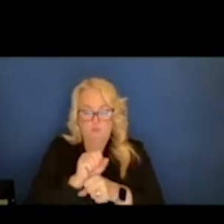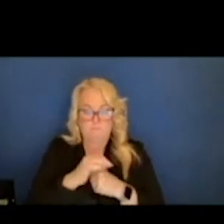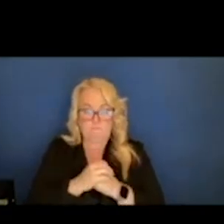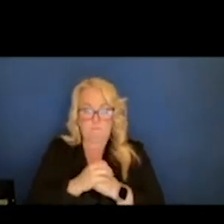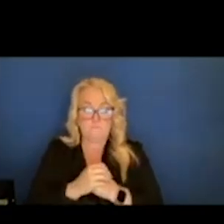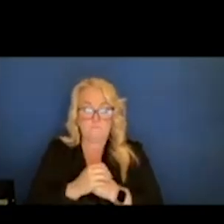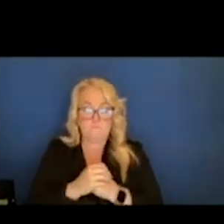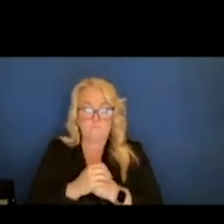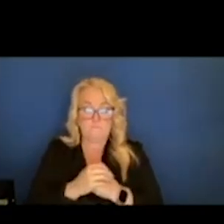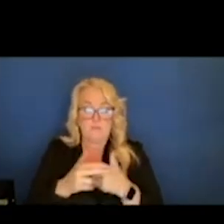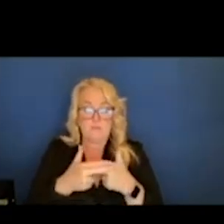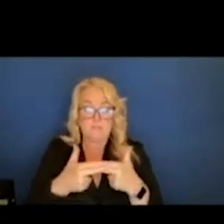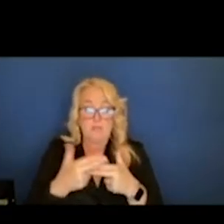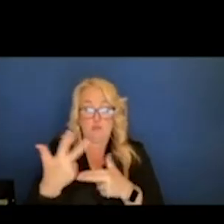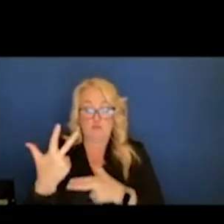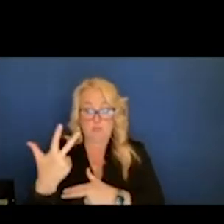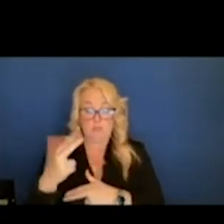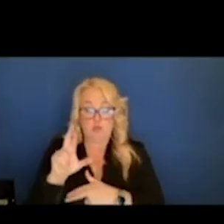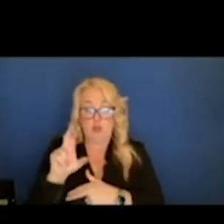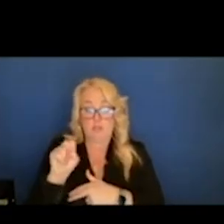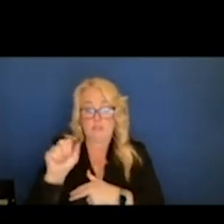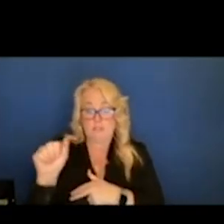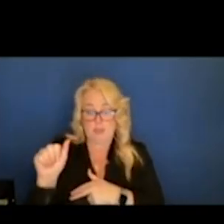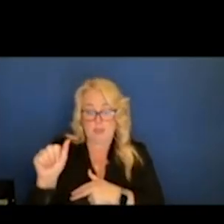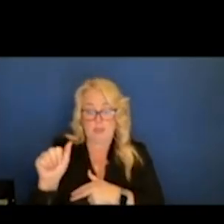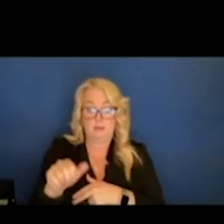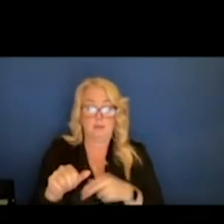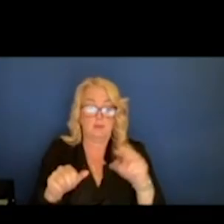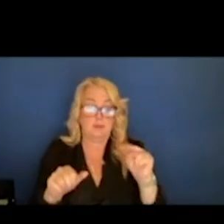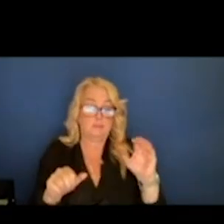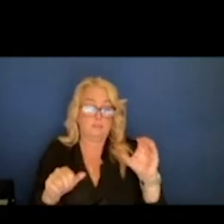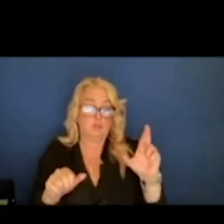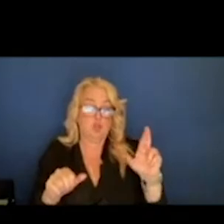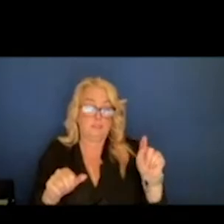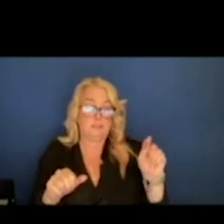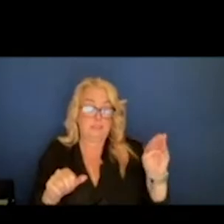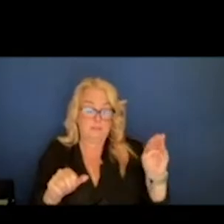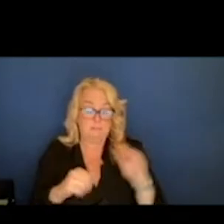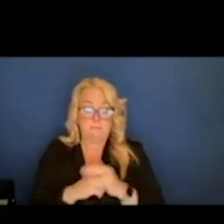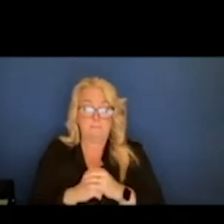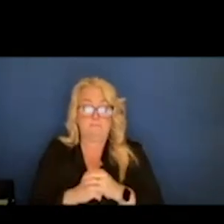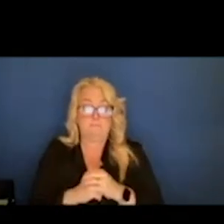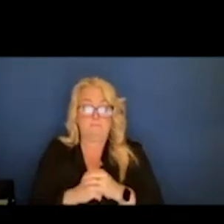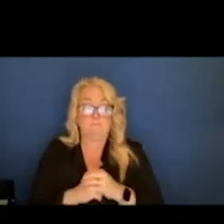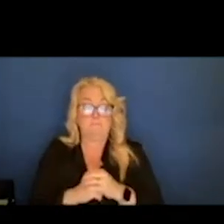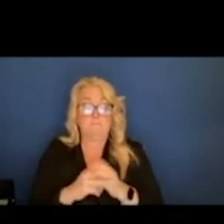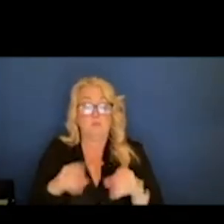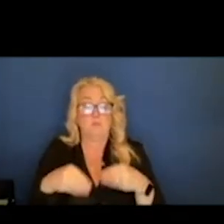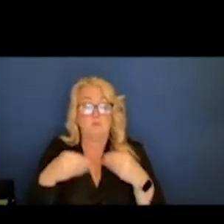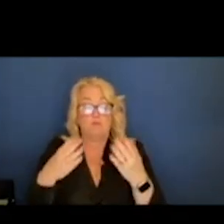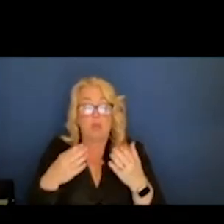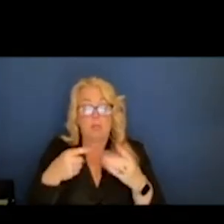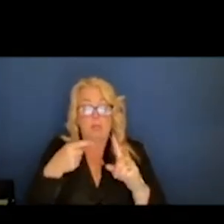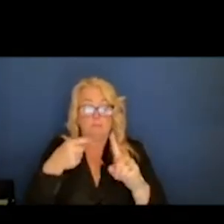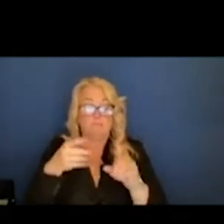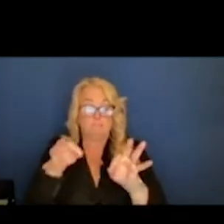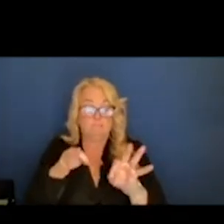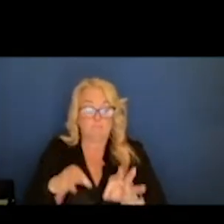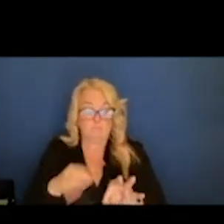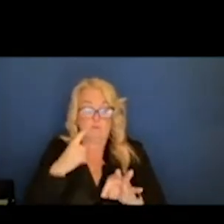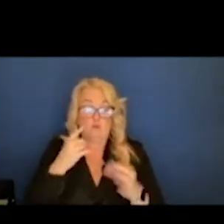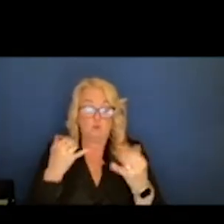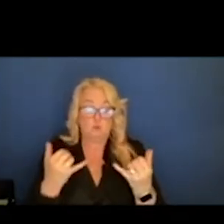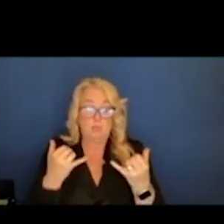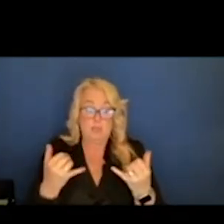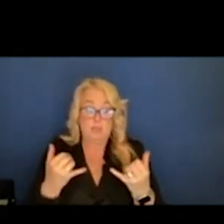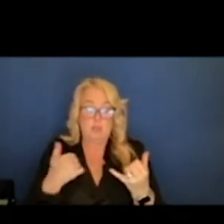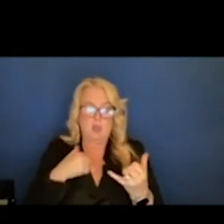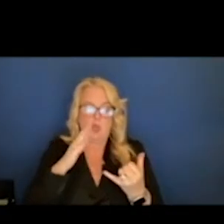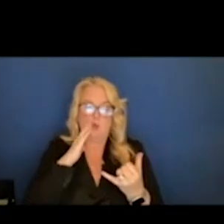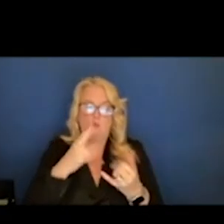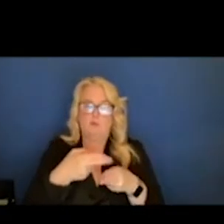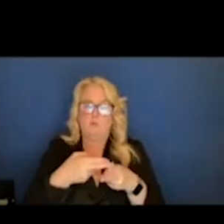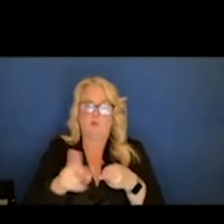Slide 3. RSA and NCRTM. To provide a foundation for our session, let me briefly introduce RSA and